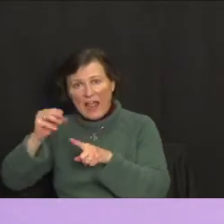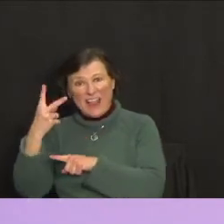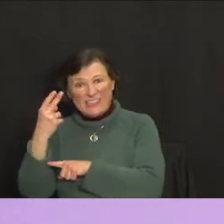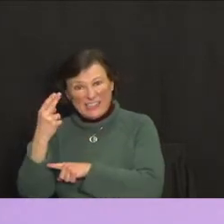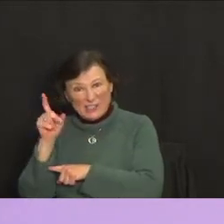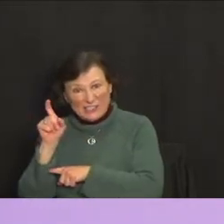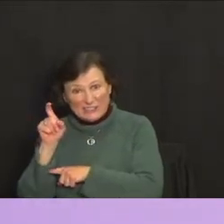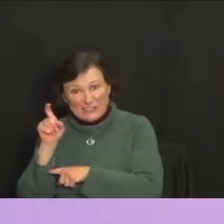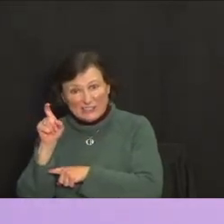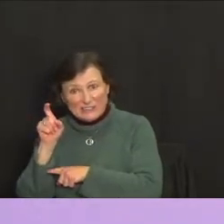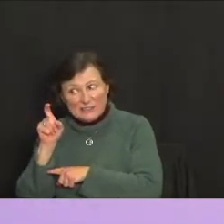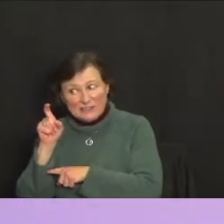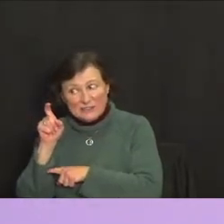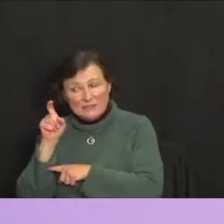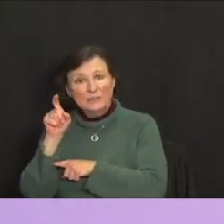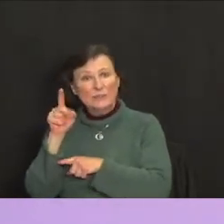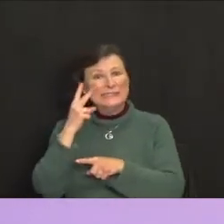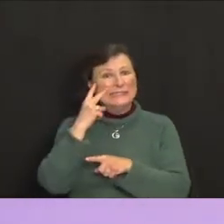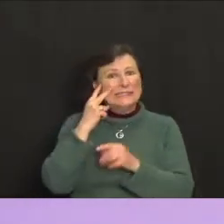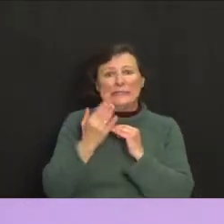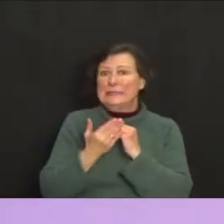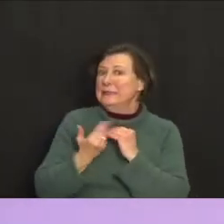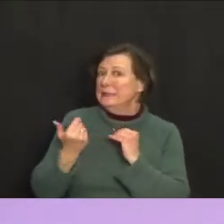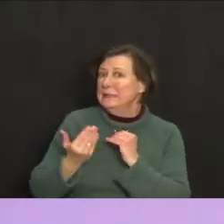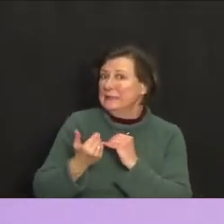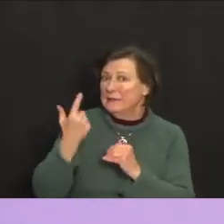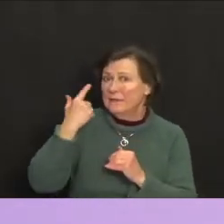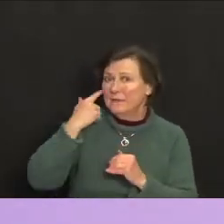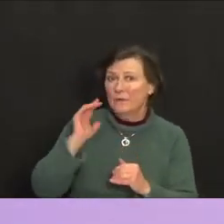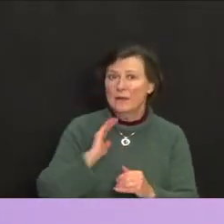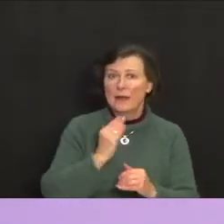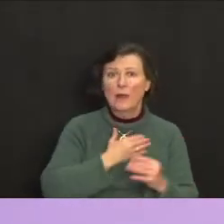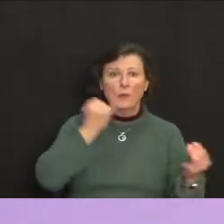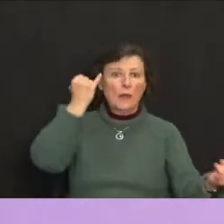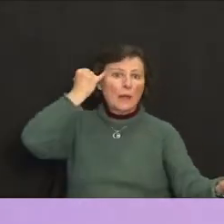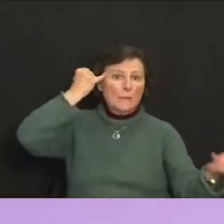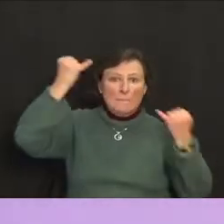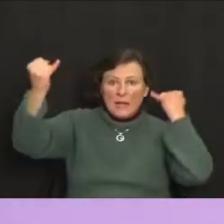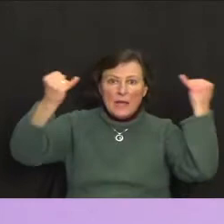You can see how easy it would be for our imaginations to spin out of control.